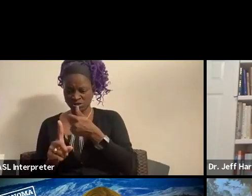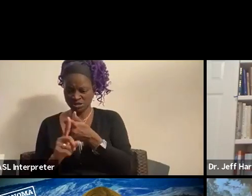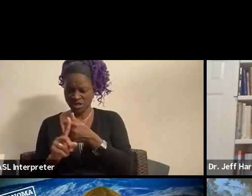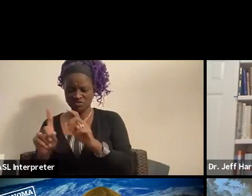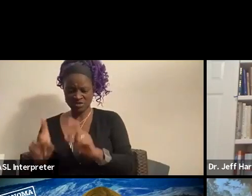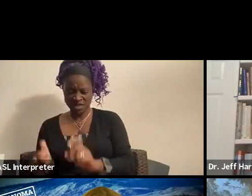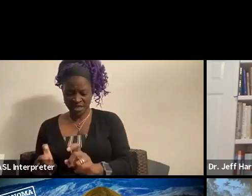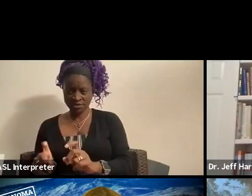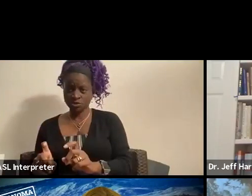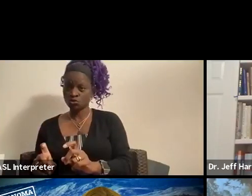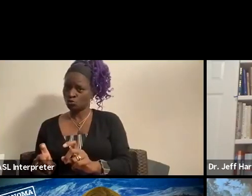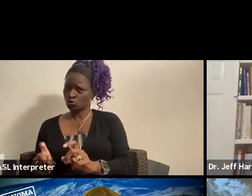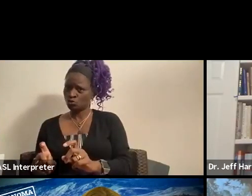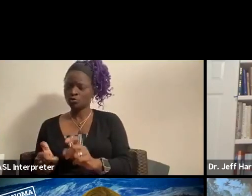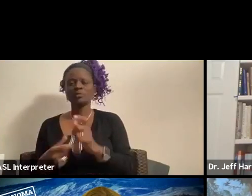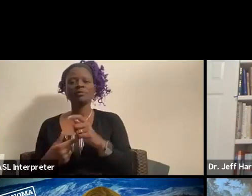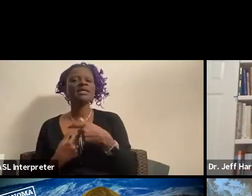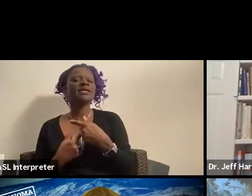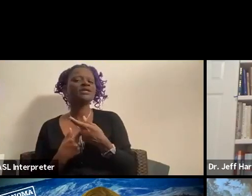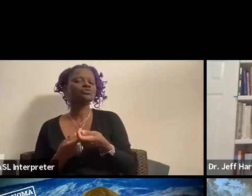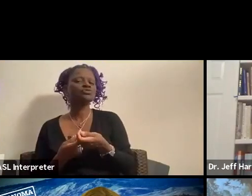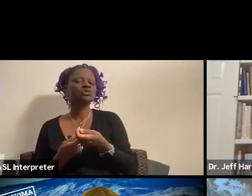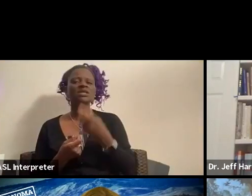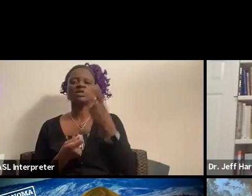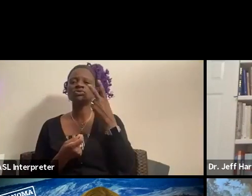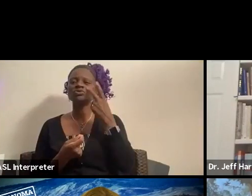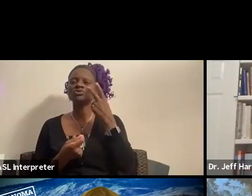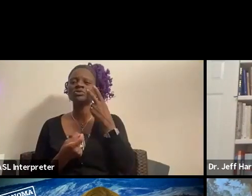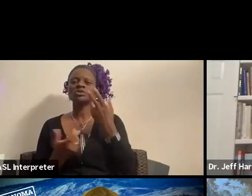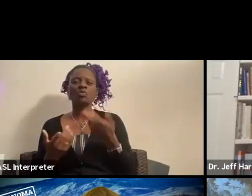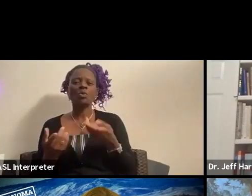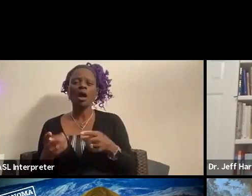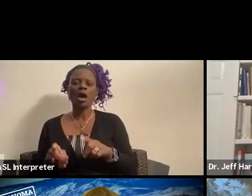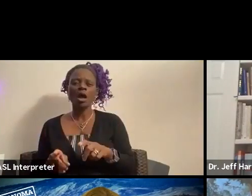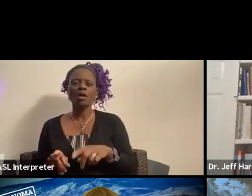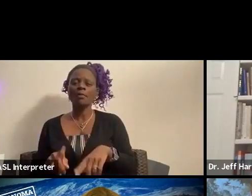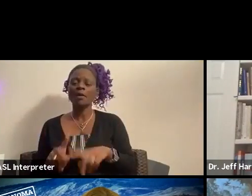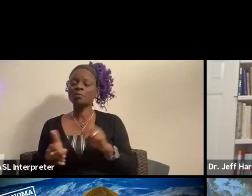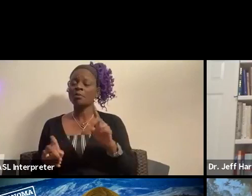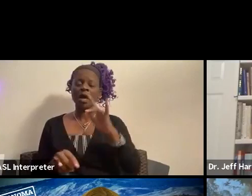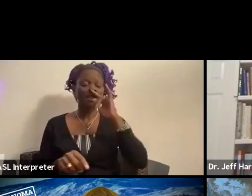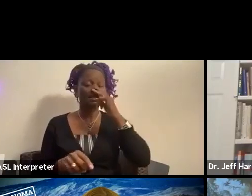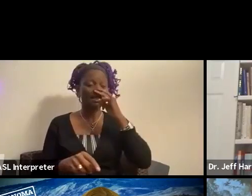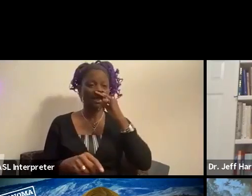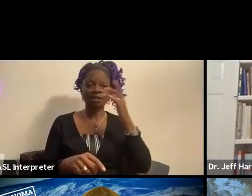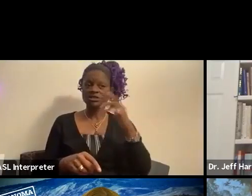And but. To kill children surprised me, they learn I have learned a lot recently on how to